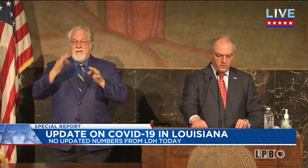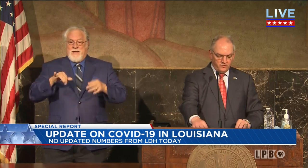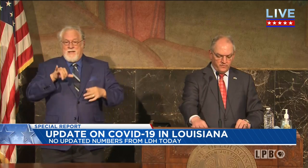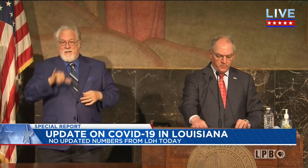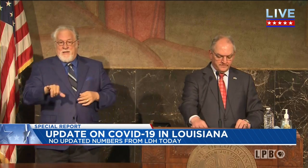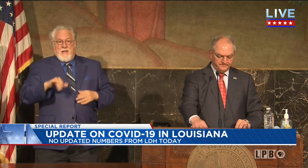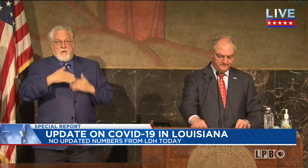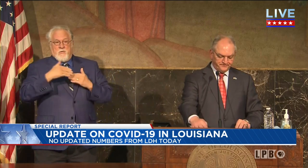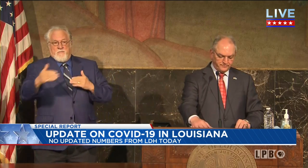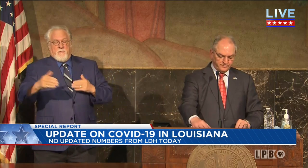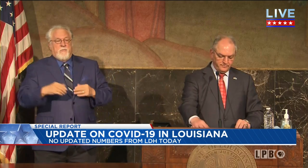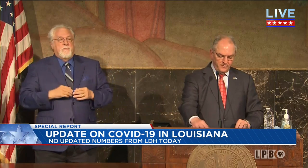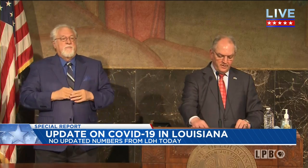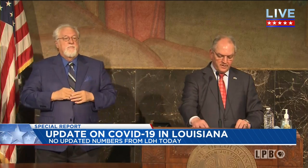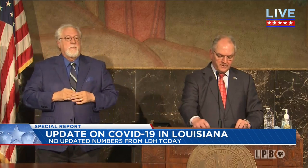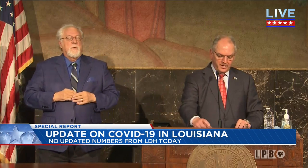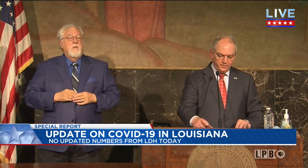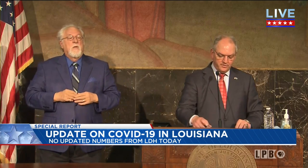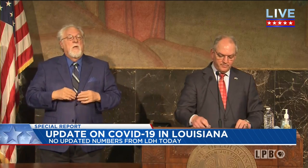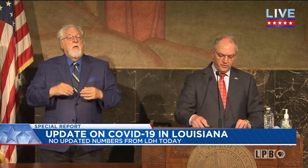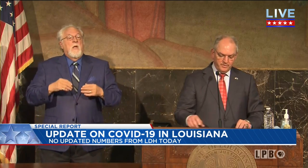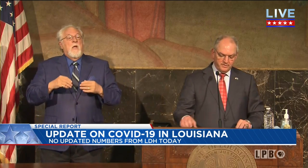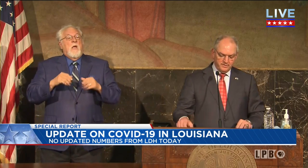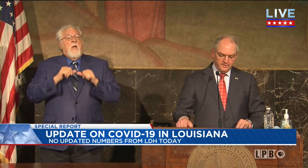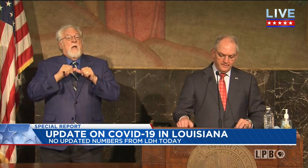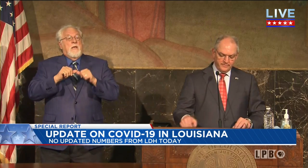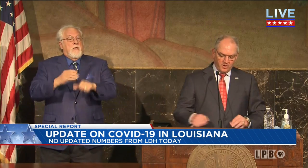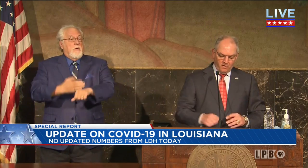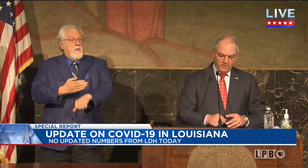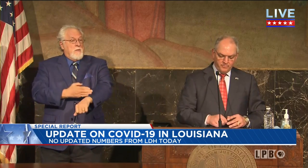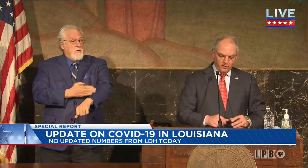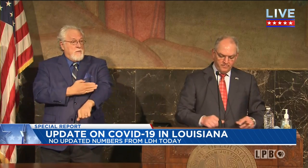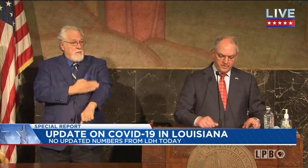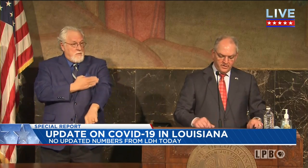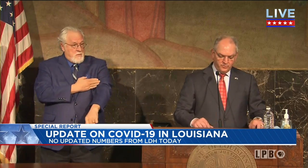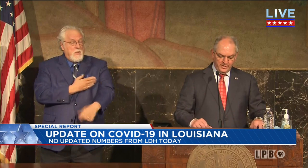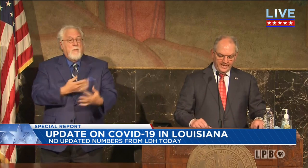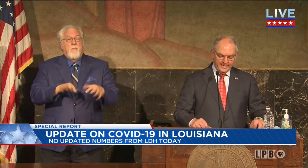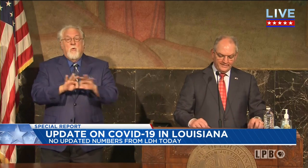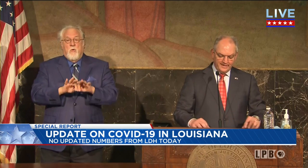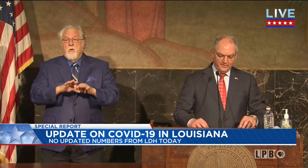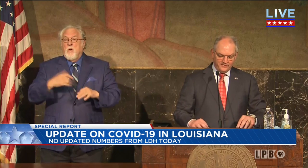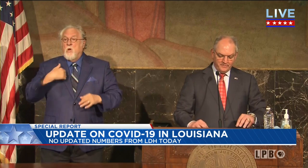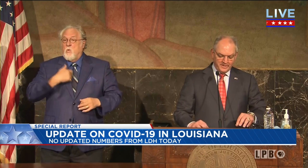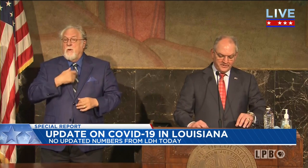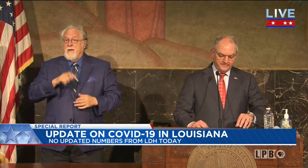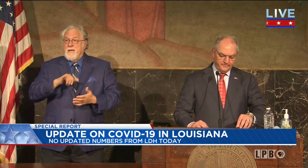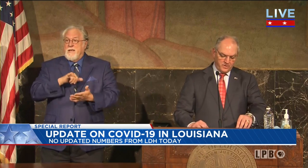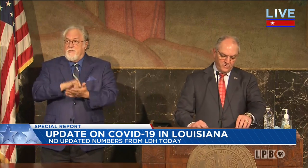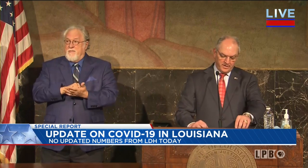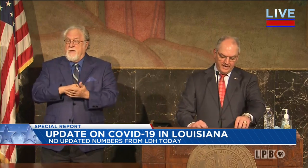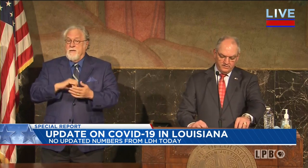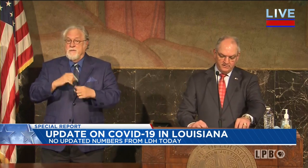THE VERY SAME DATA THAT YOU SEE AS A PUBLIC IS THE DATA THAT WE MAKE OUR DECISIONS ON GOING FORWARD.